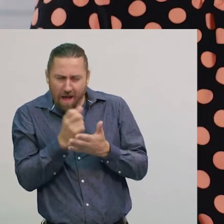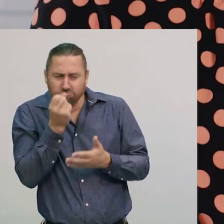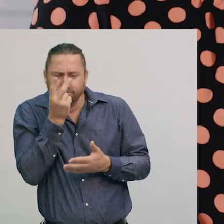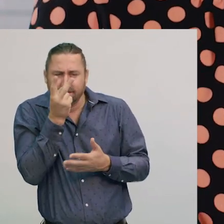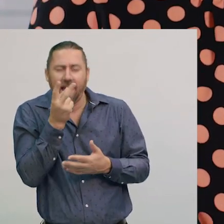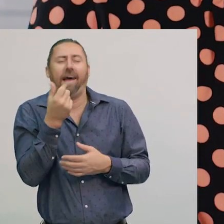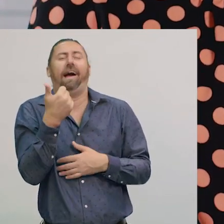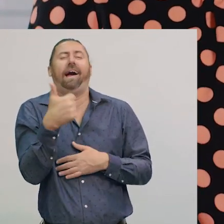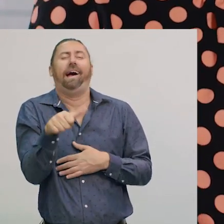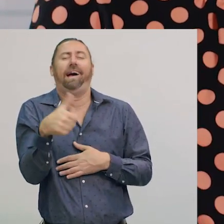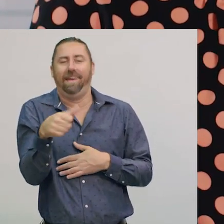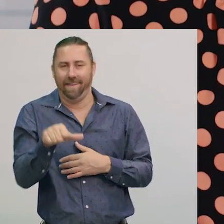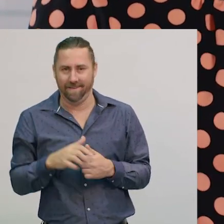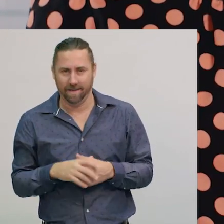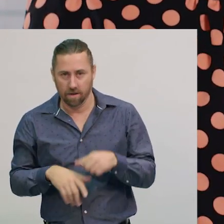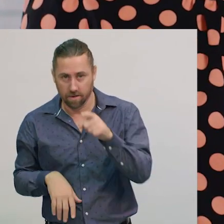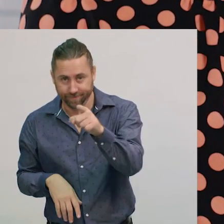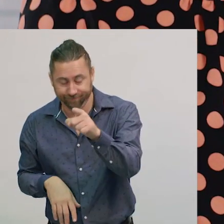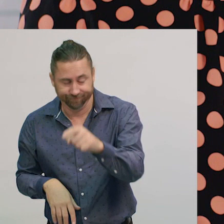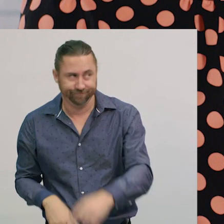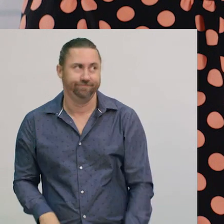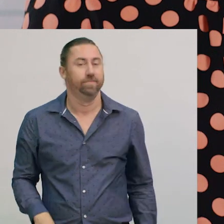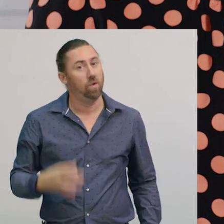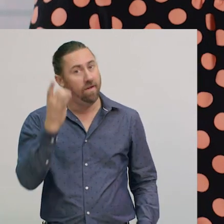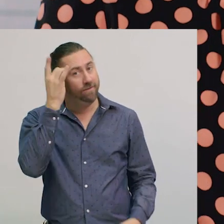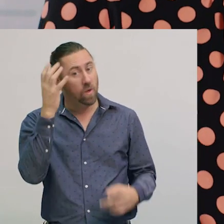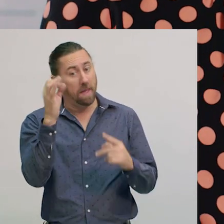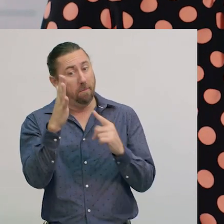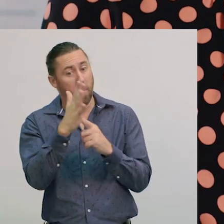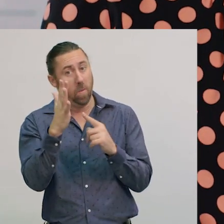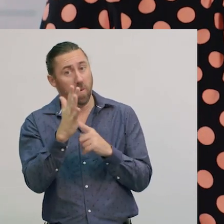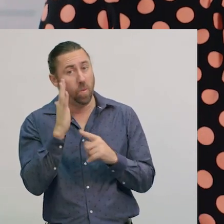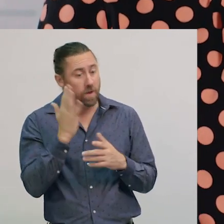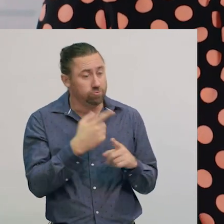You forgot something very important that we do when we need to share.